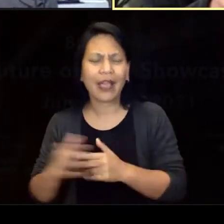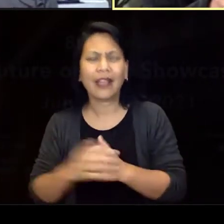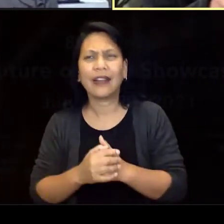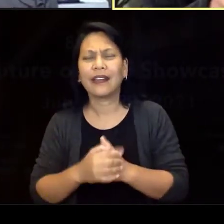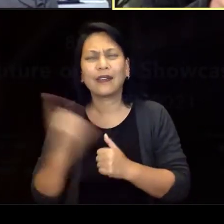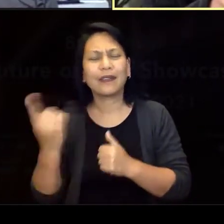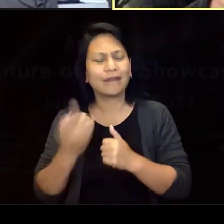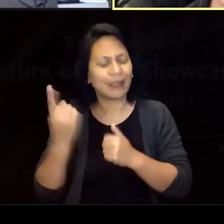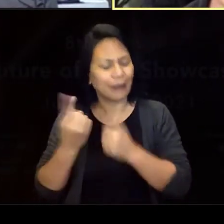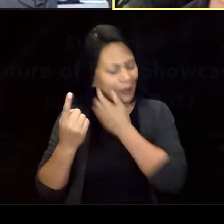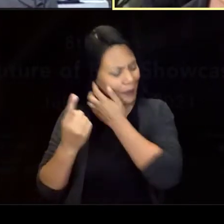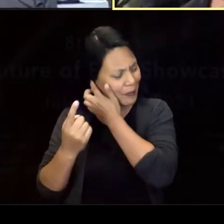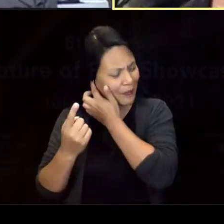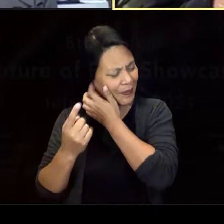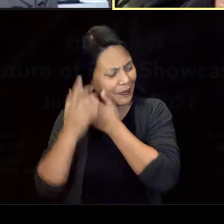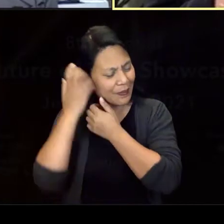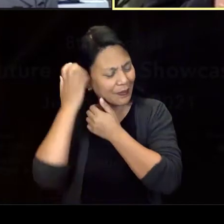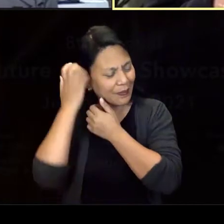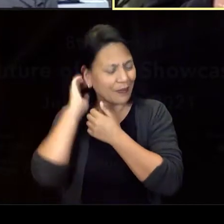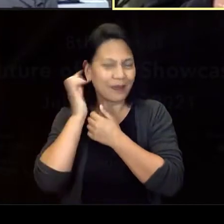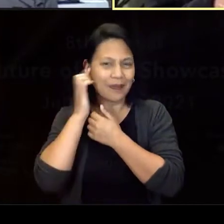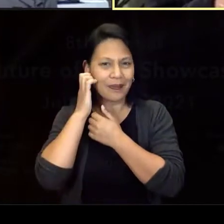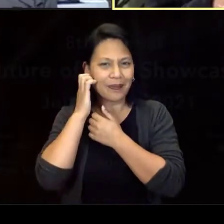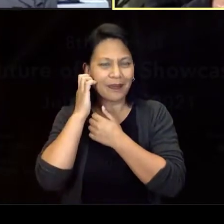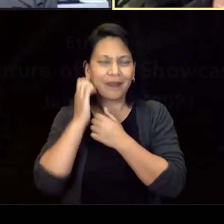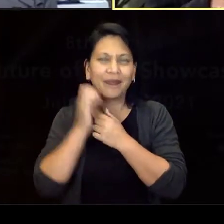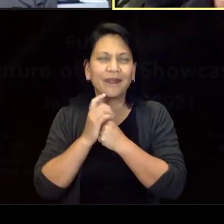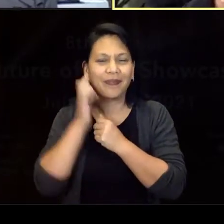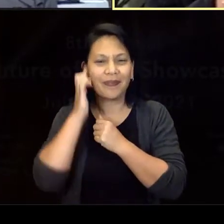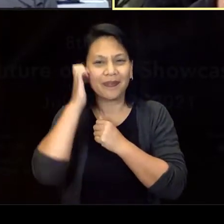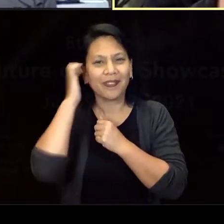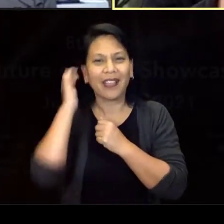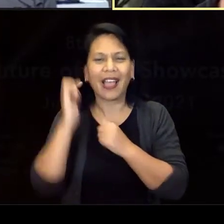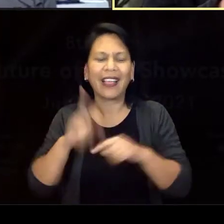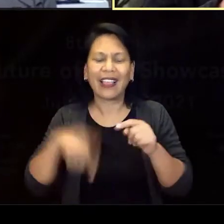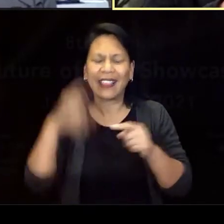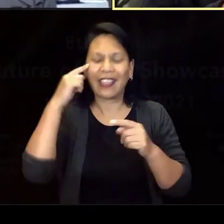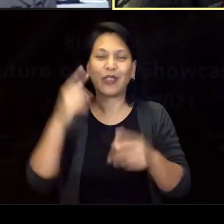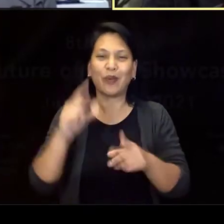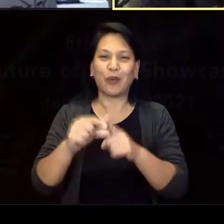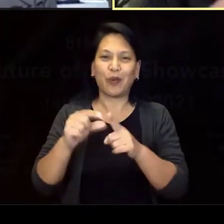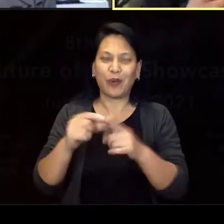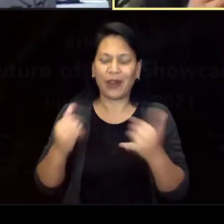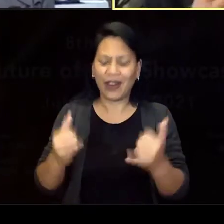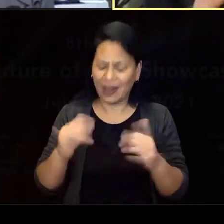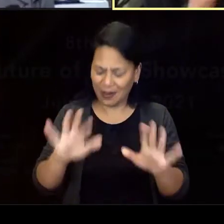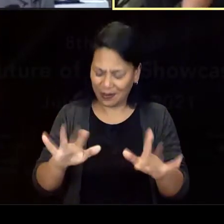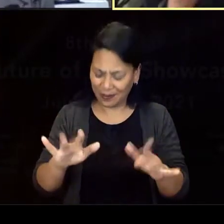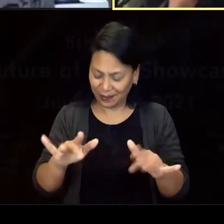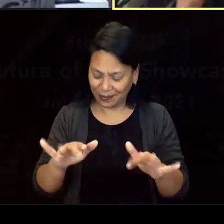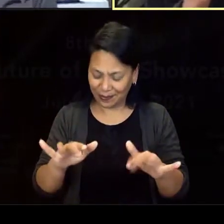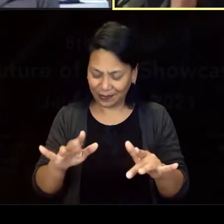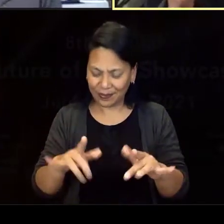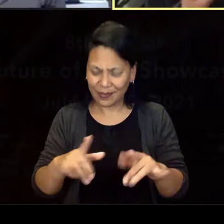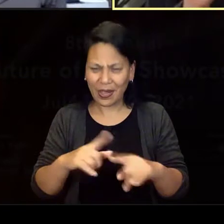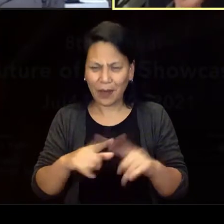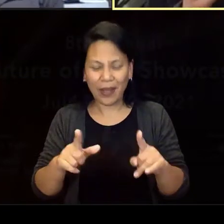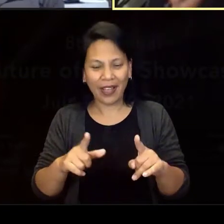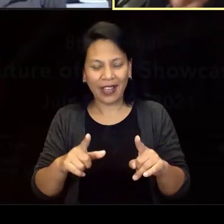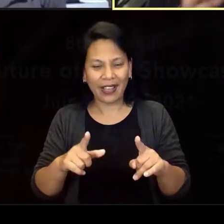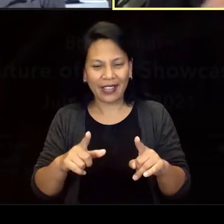Just kind of, I don't know what the word is, but like very crudely almost sometimes